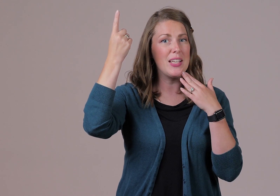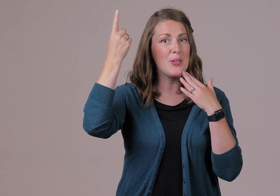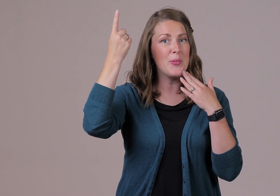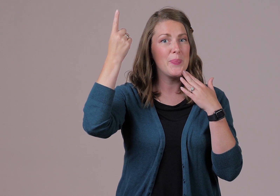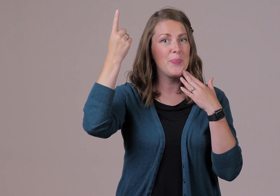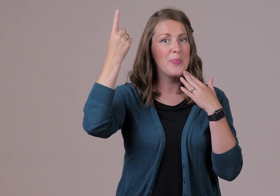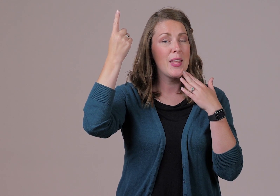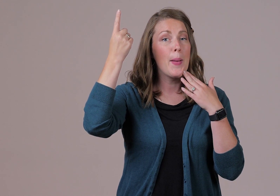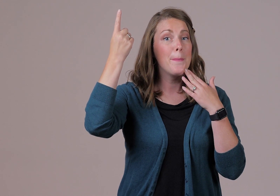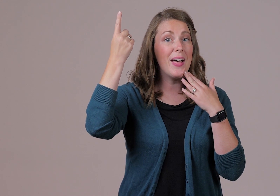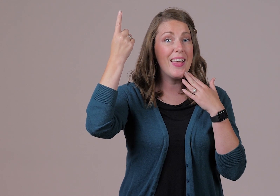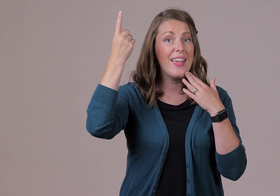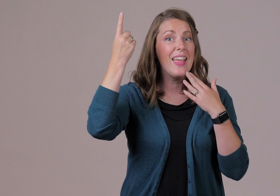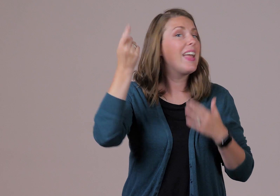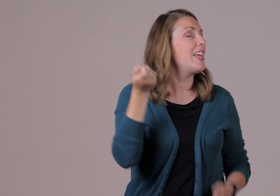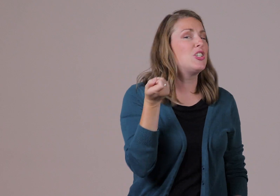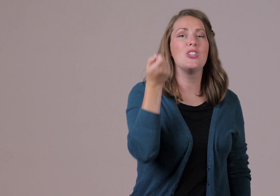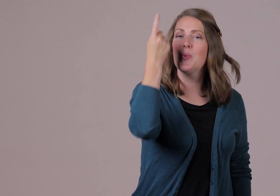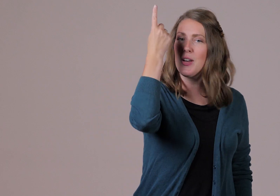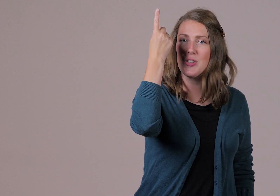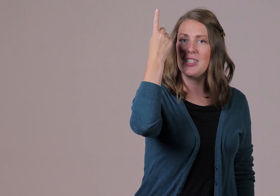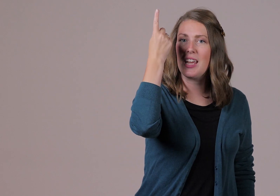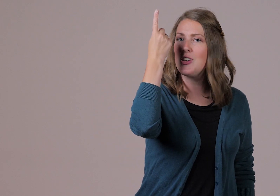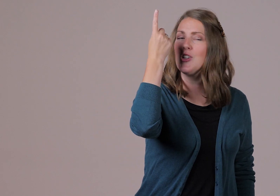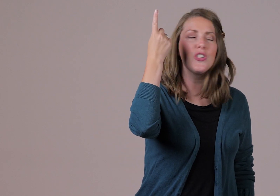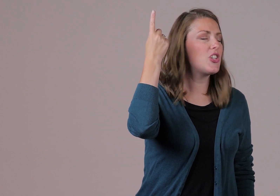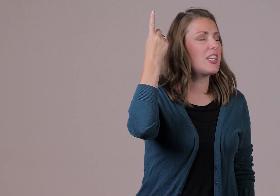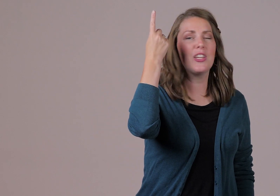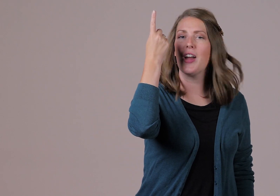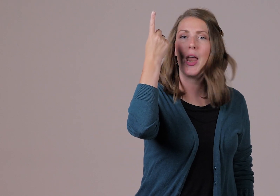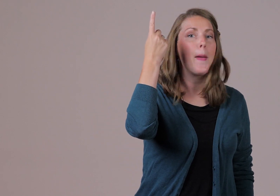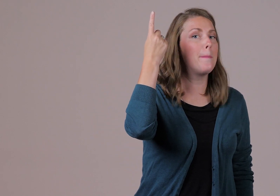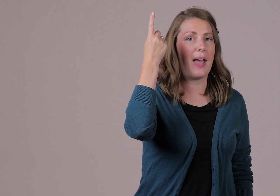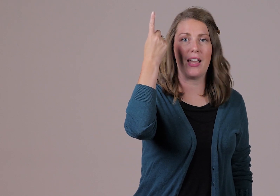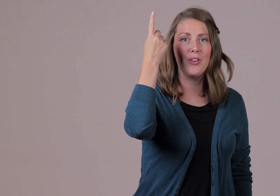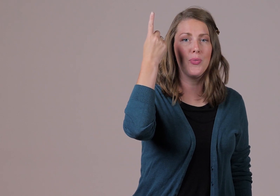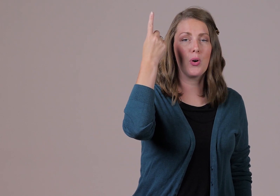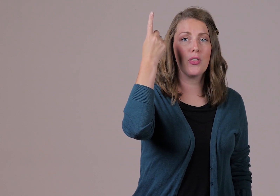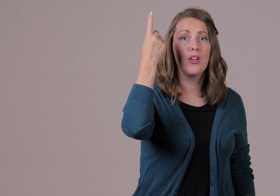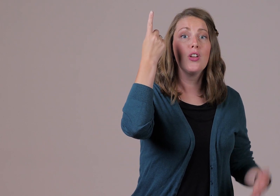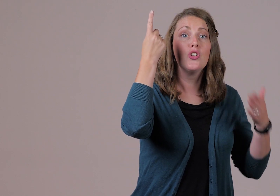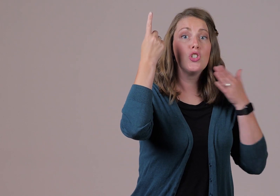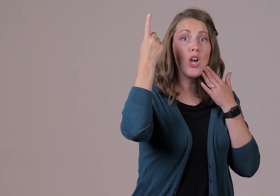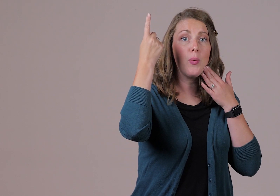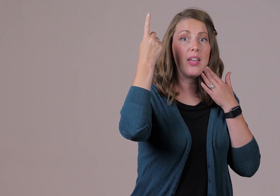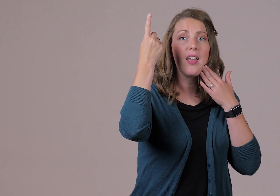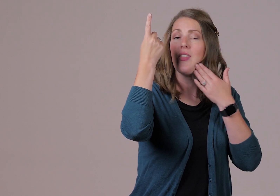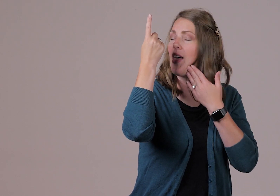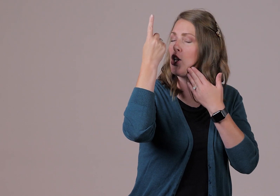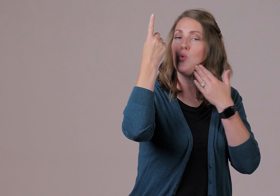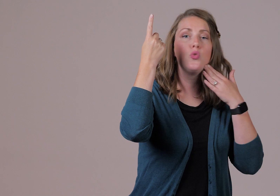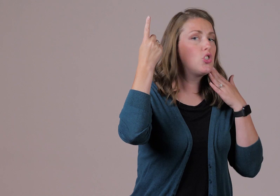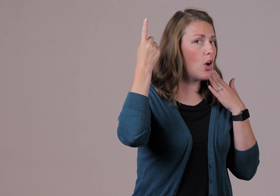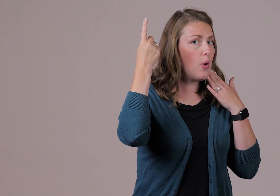signal, but in don't understand you're shaking your head back and forth showing that you don't